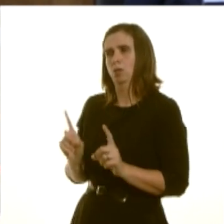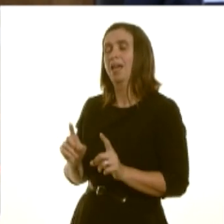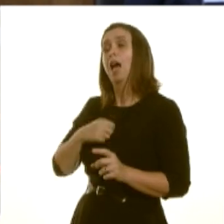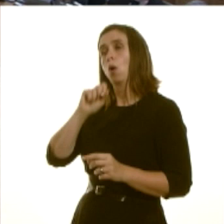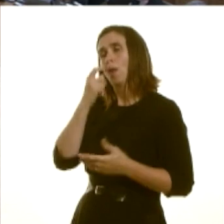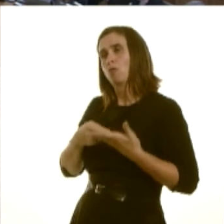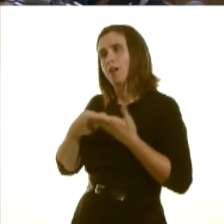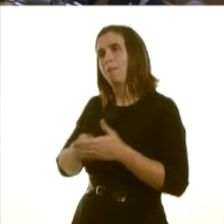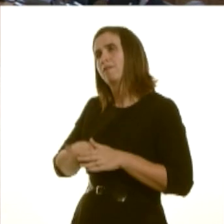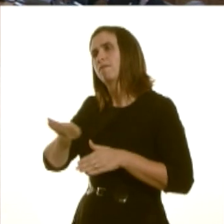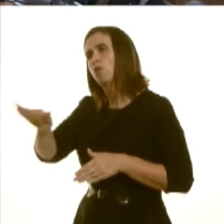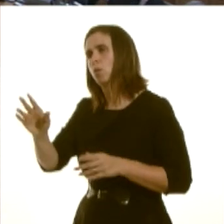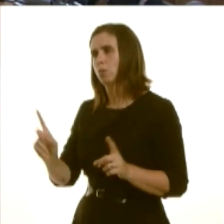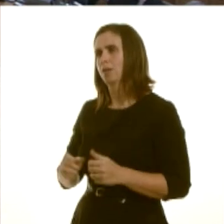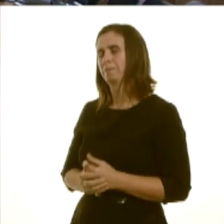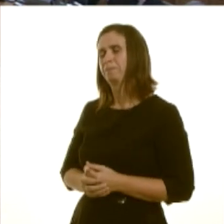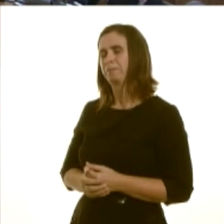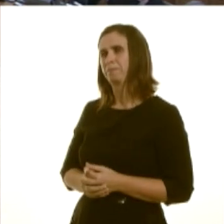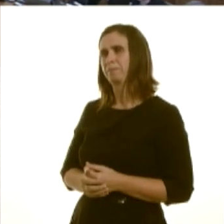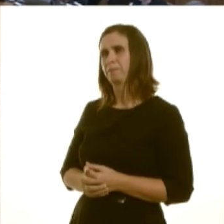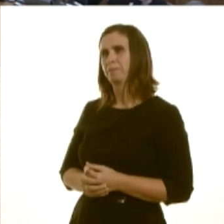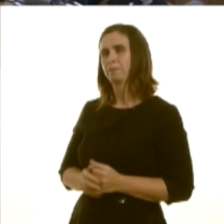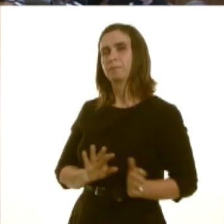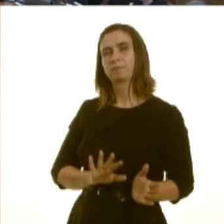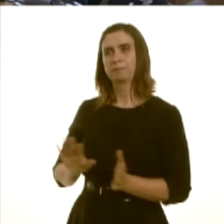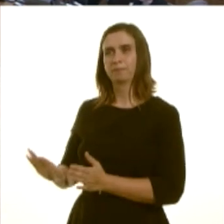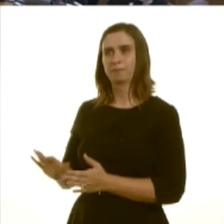Jenny Rathbone: 7. Pa drafodaethau y mae’r Prif Weinidog wedi'u cael ynghylch y goblygiadau